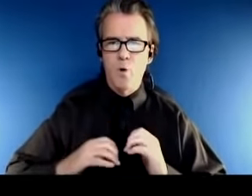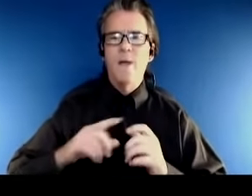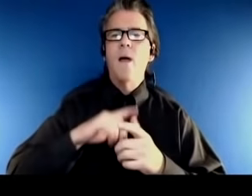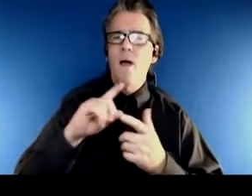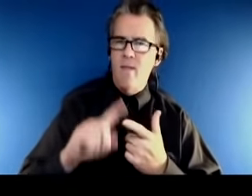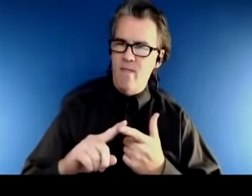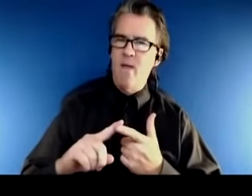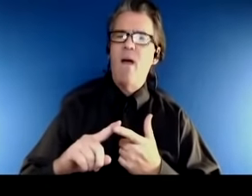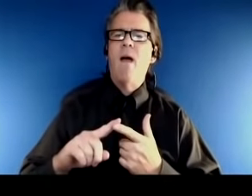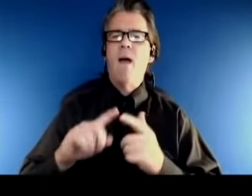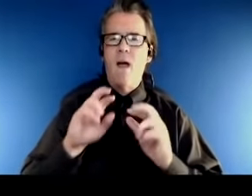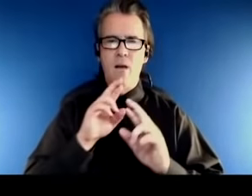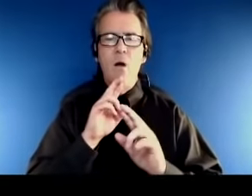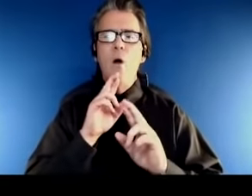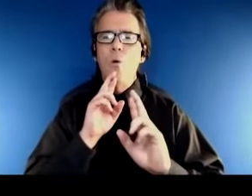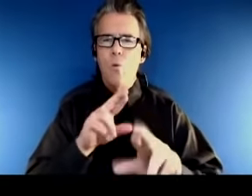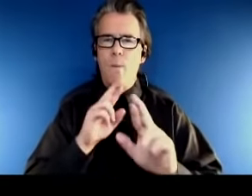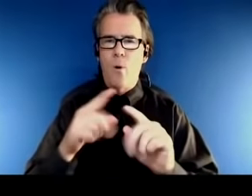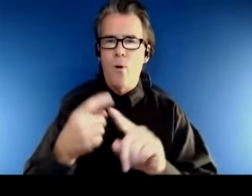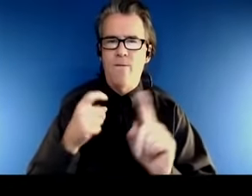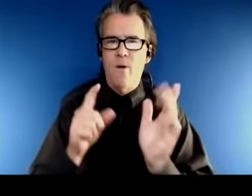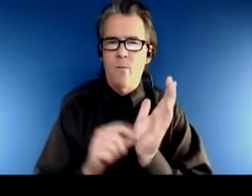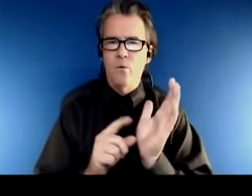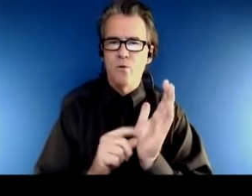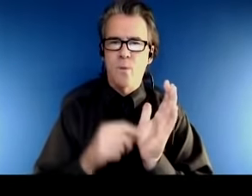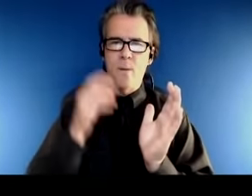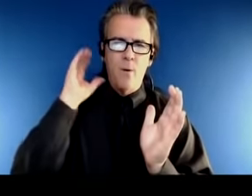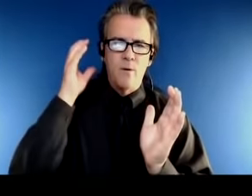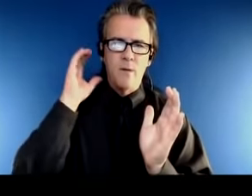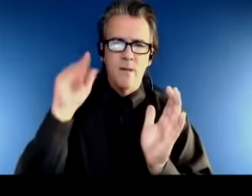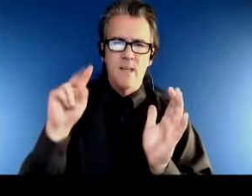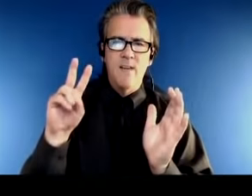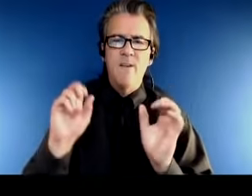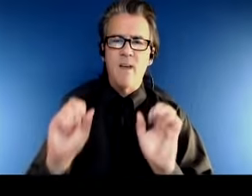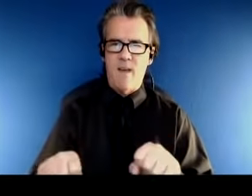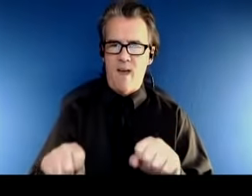to call on Kylie Walker, who's with KERO. Is Kylie on?